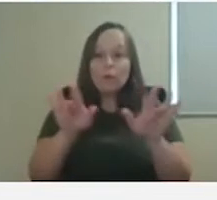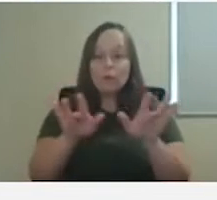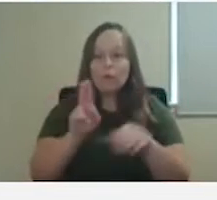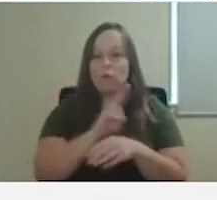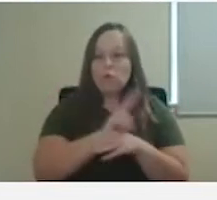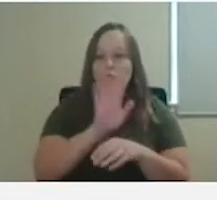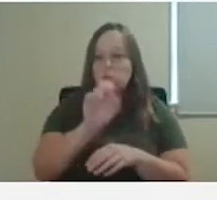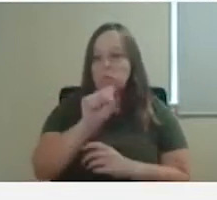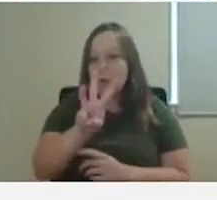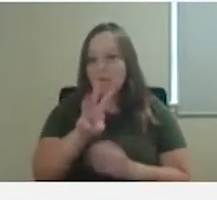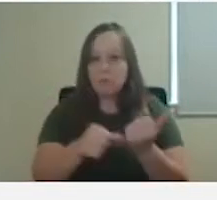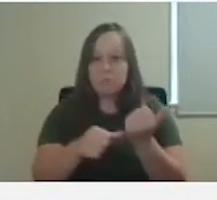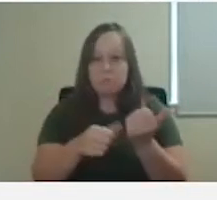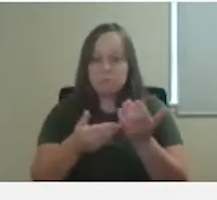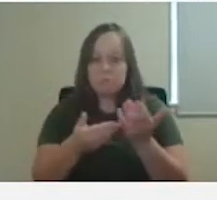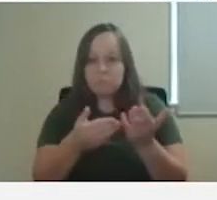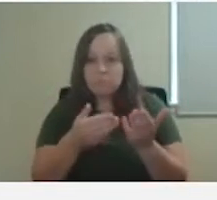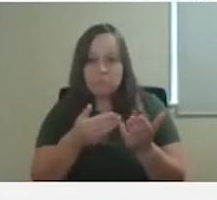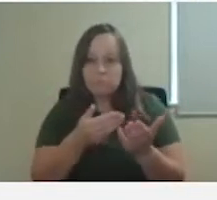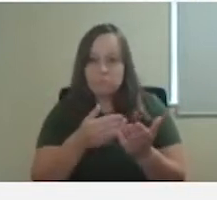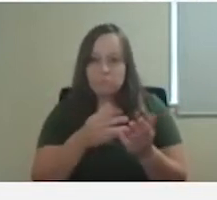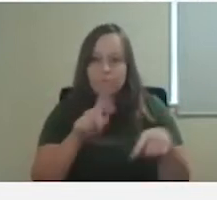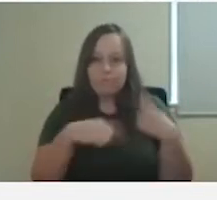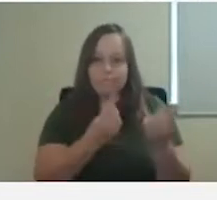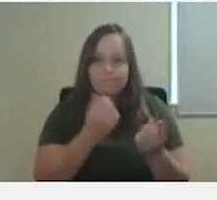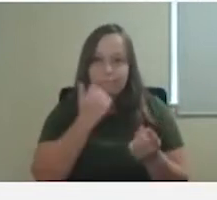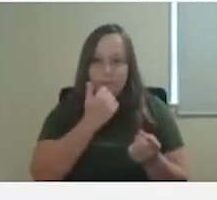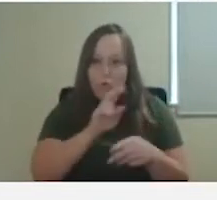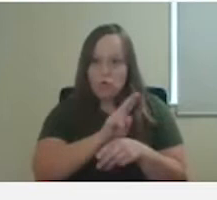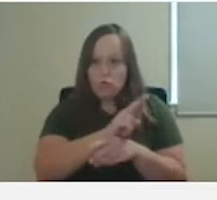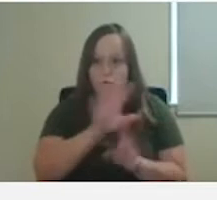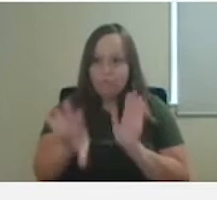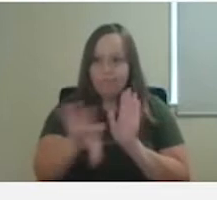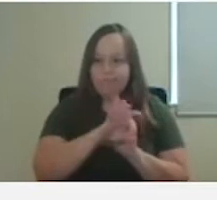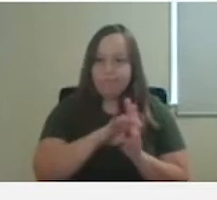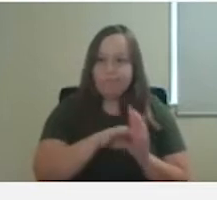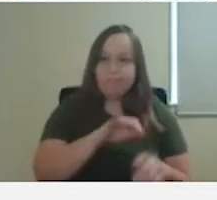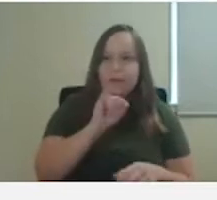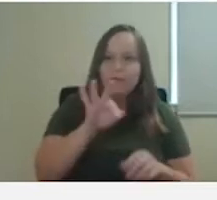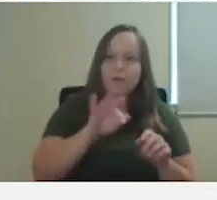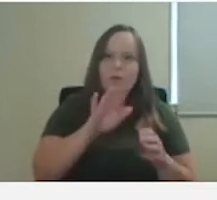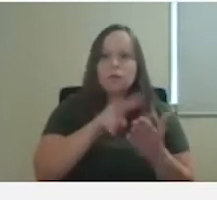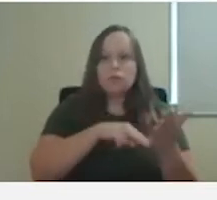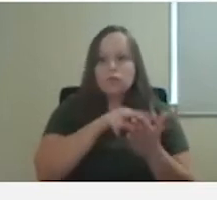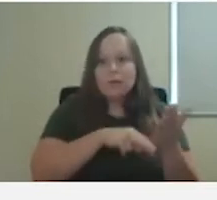assistive devices you use to operate your computer, whether that be screen reader software or adaptive